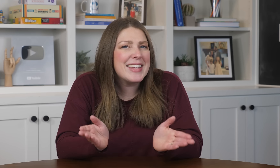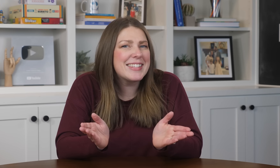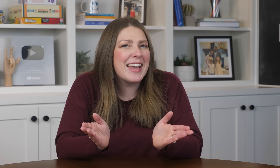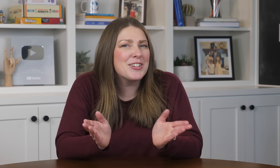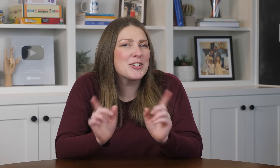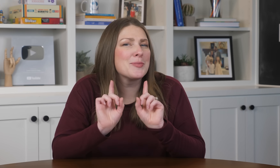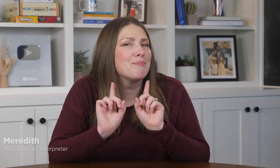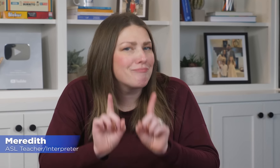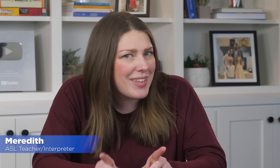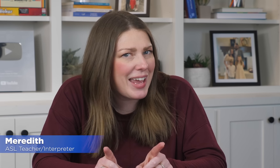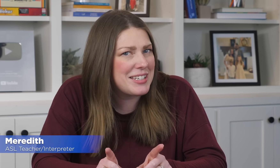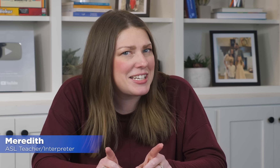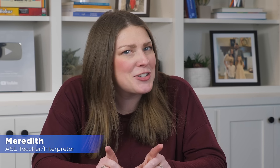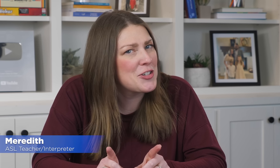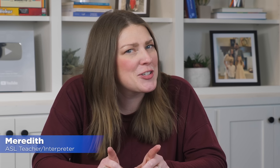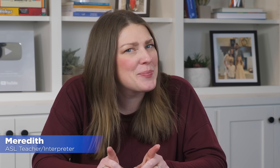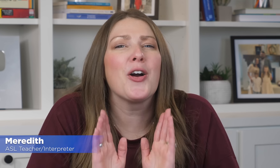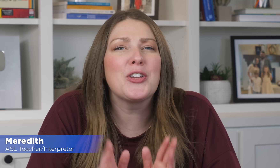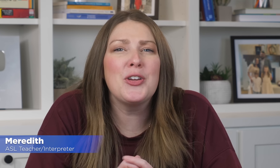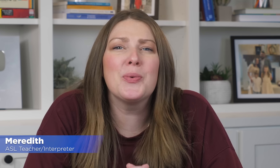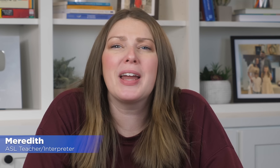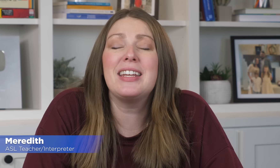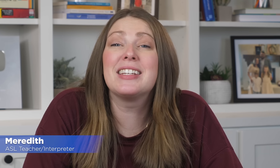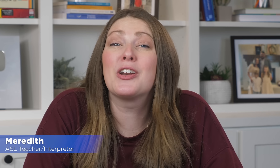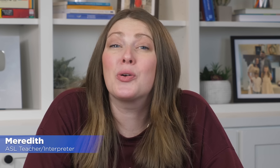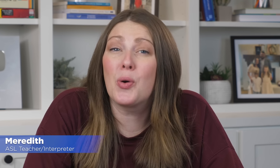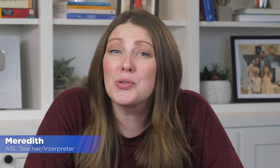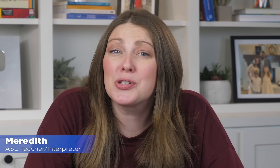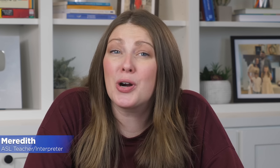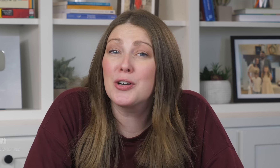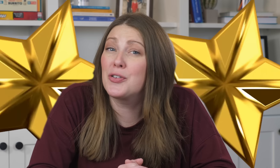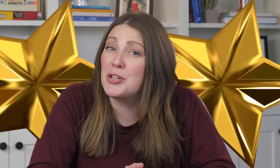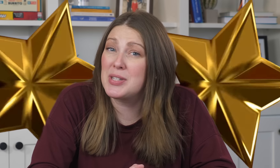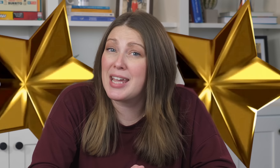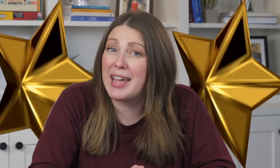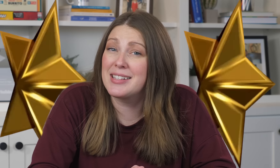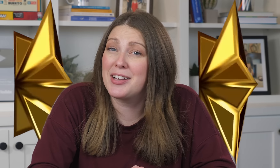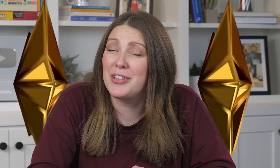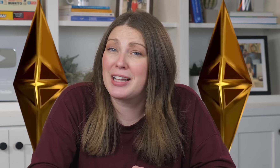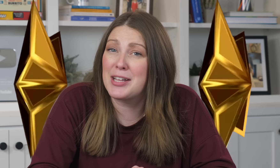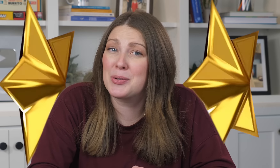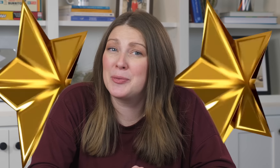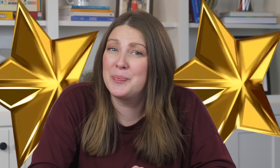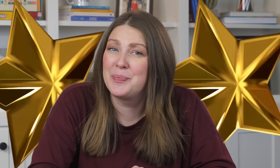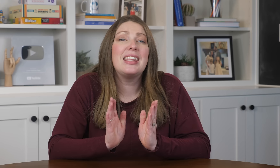Hey Signers and teachers. Are you ready to get a gold star for using ASL in the classroom?